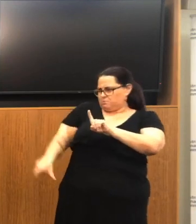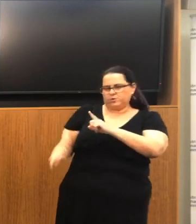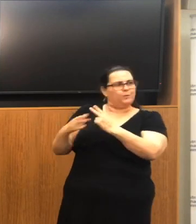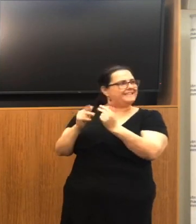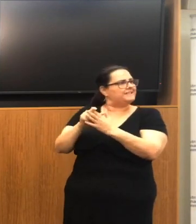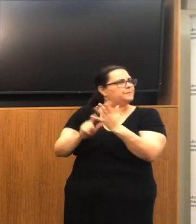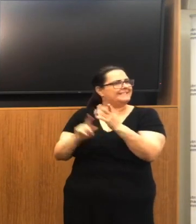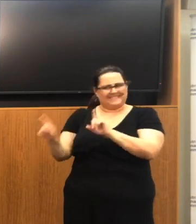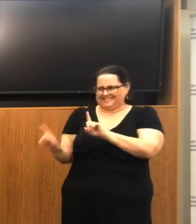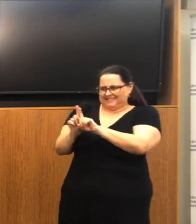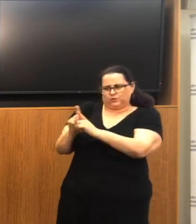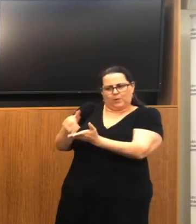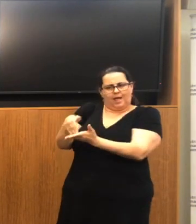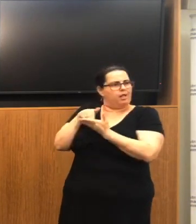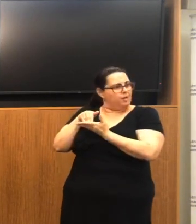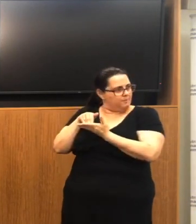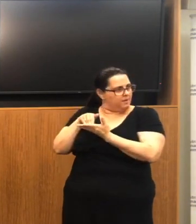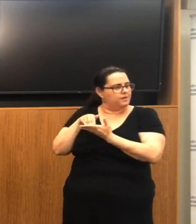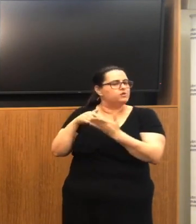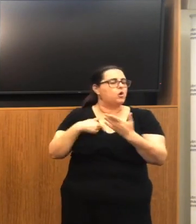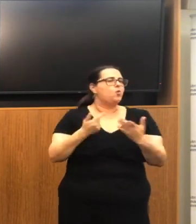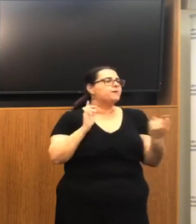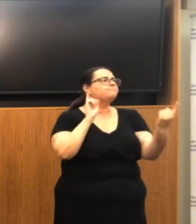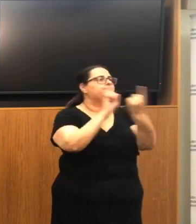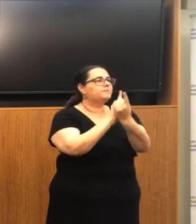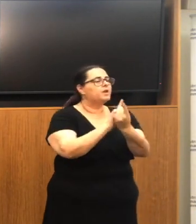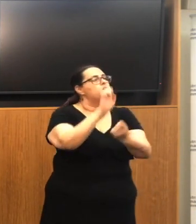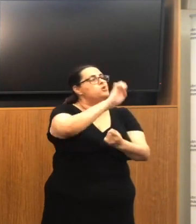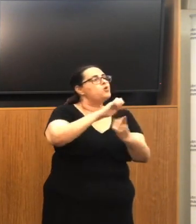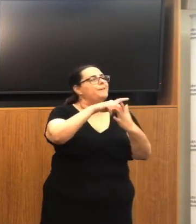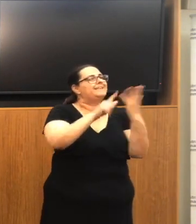And so, we partnered with the European Disability Alliance